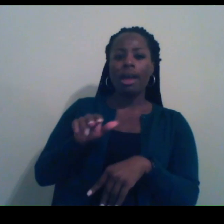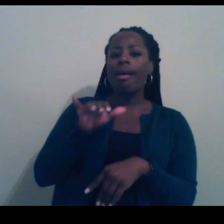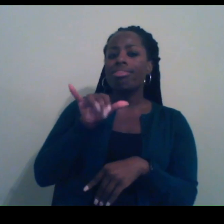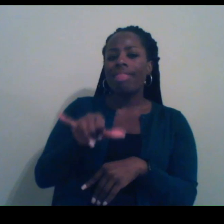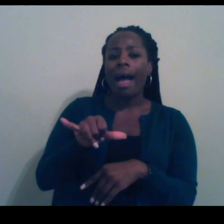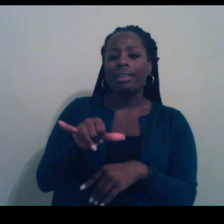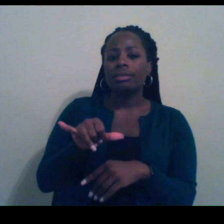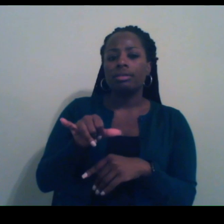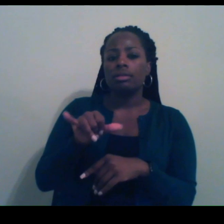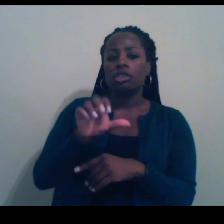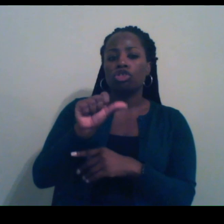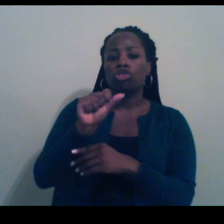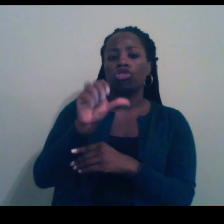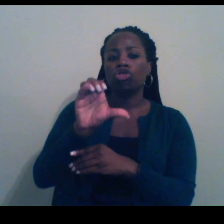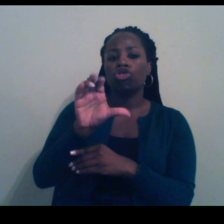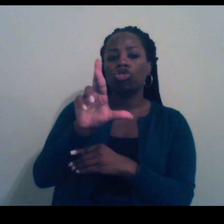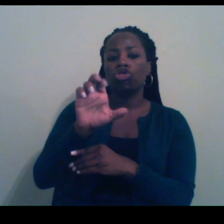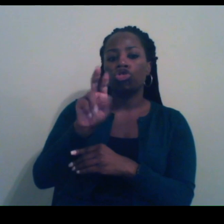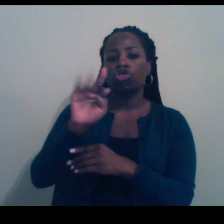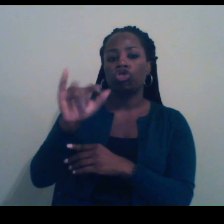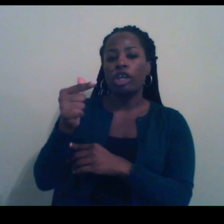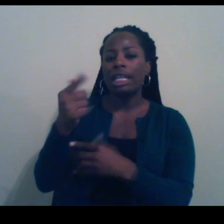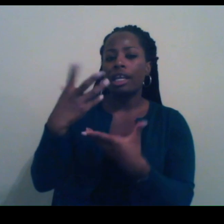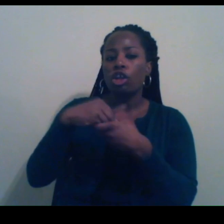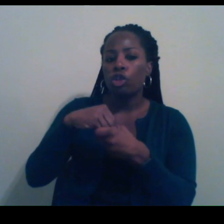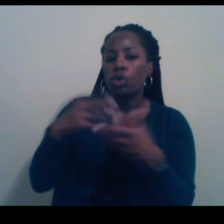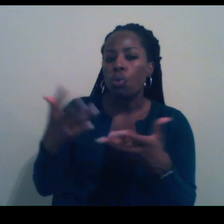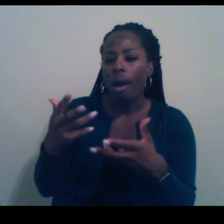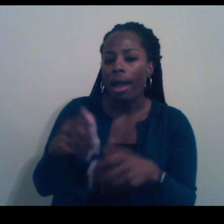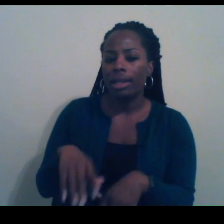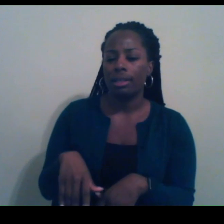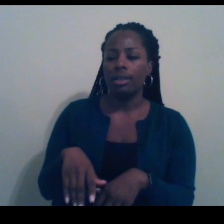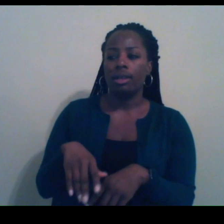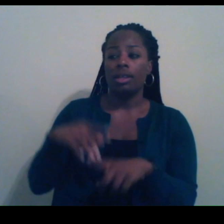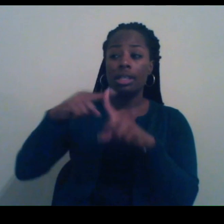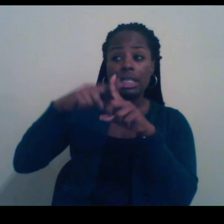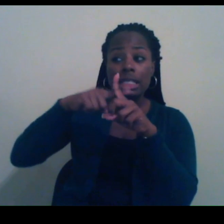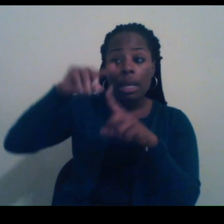that people temperatures is that every single passenger who will be conducting